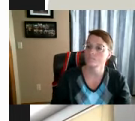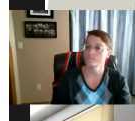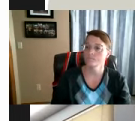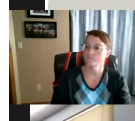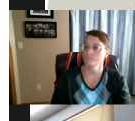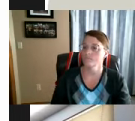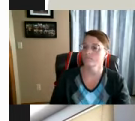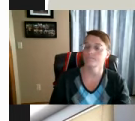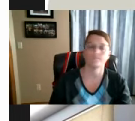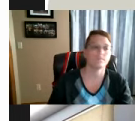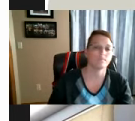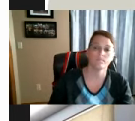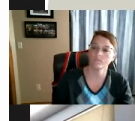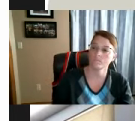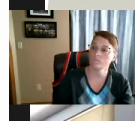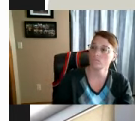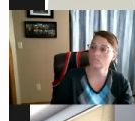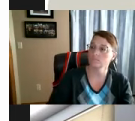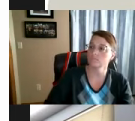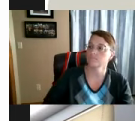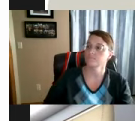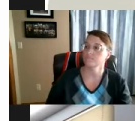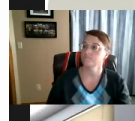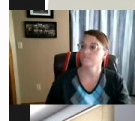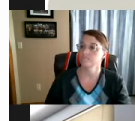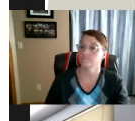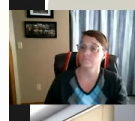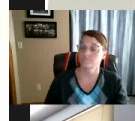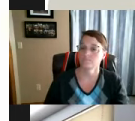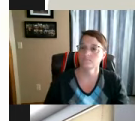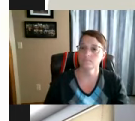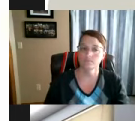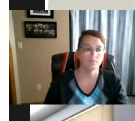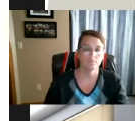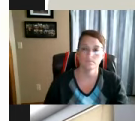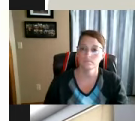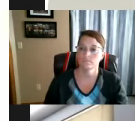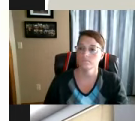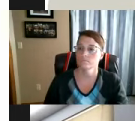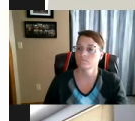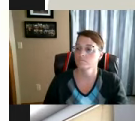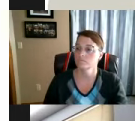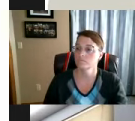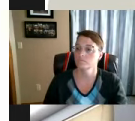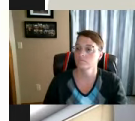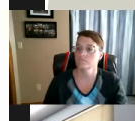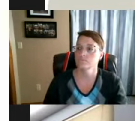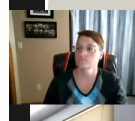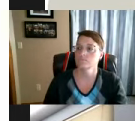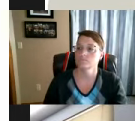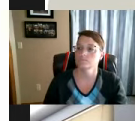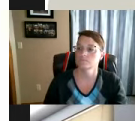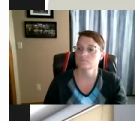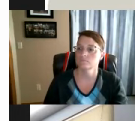um, in their context. The image on this slide is a photo of Leah Lakshmi Piepzna-Samarasinha,